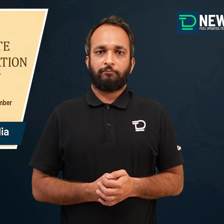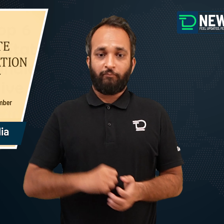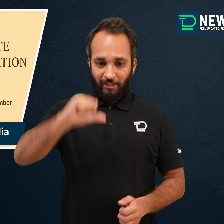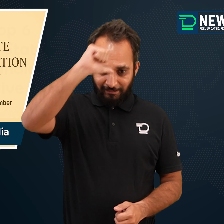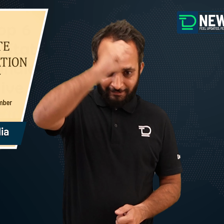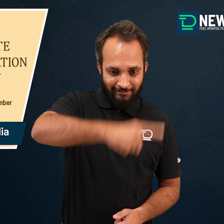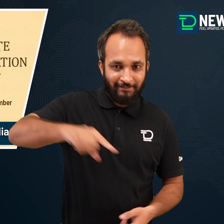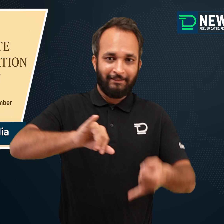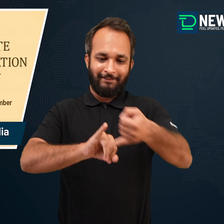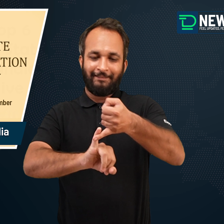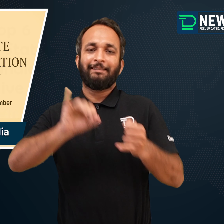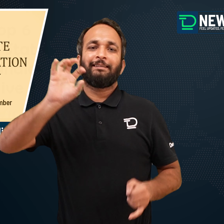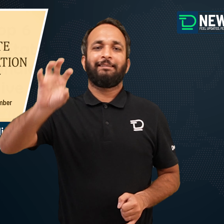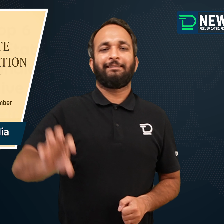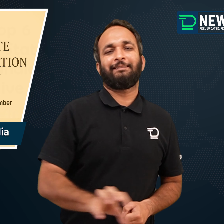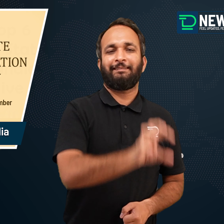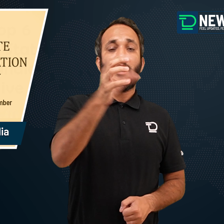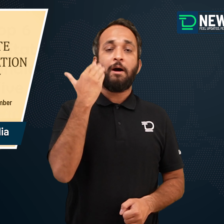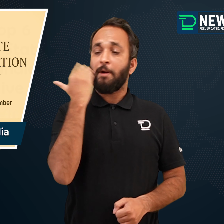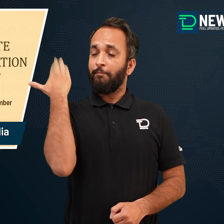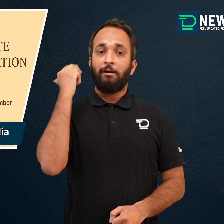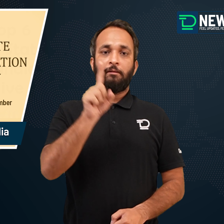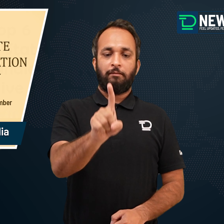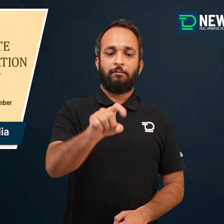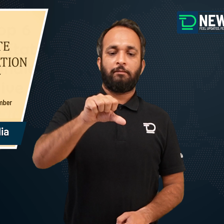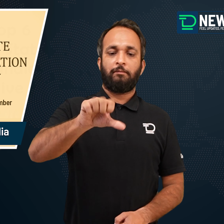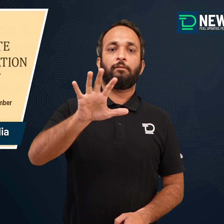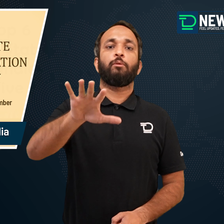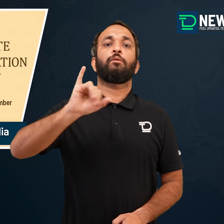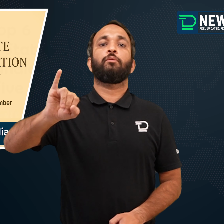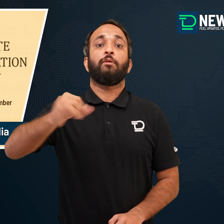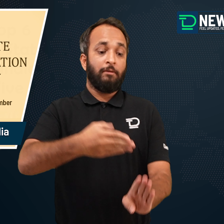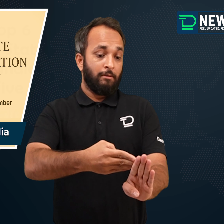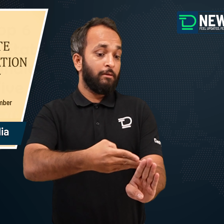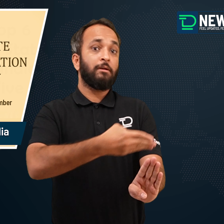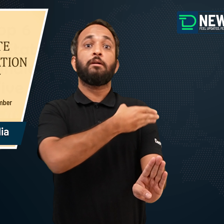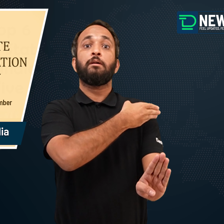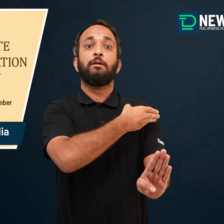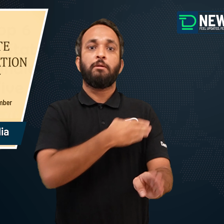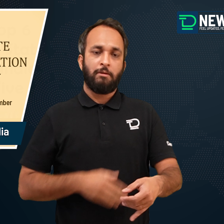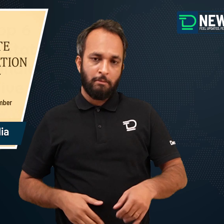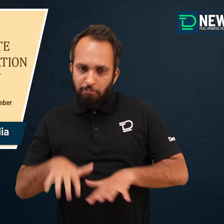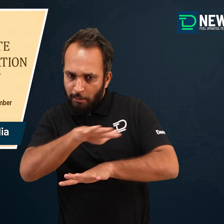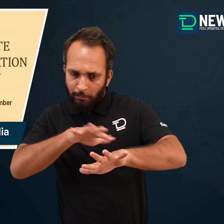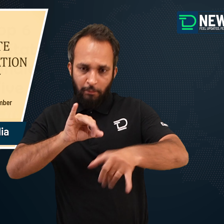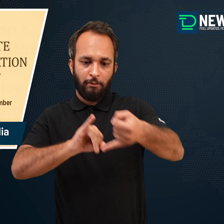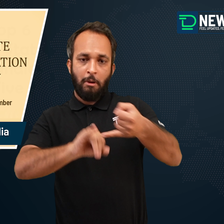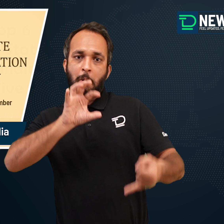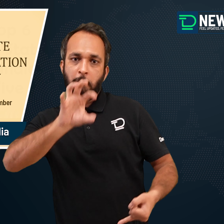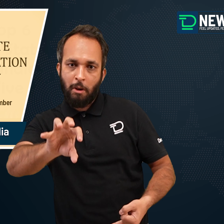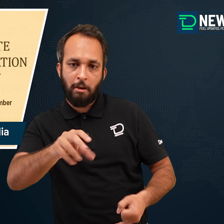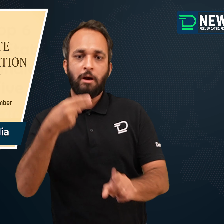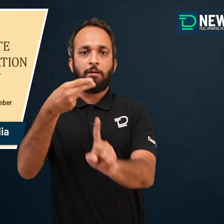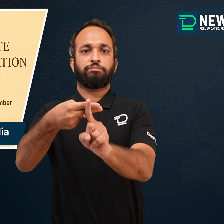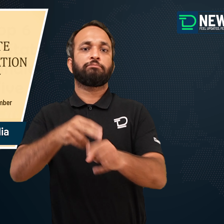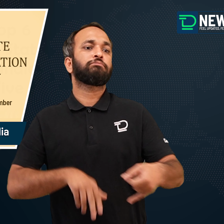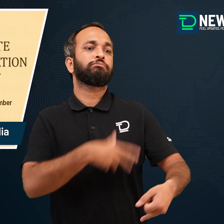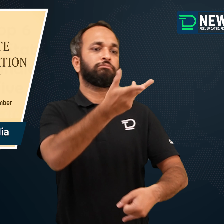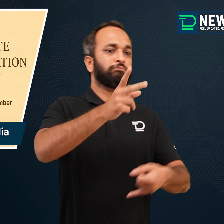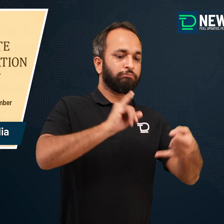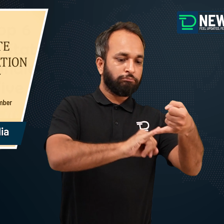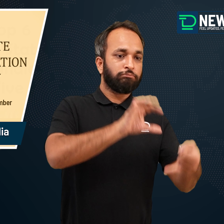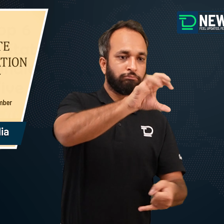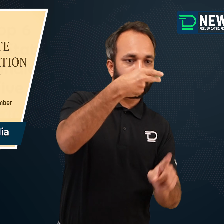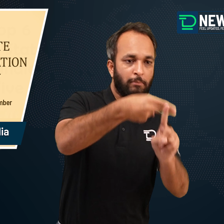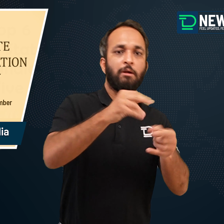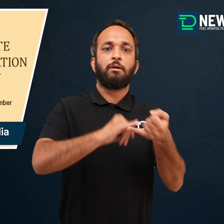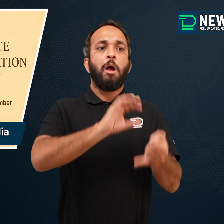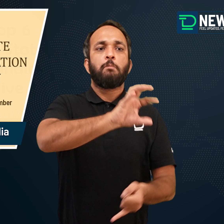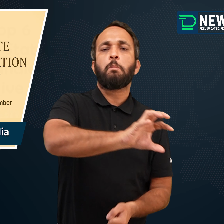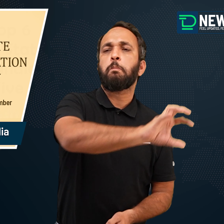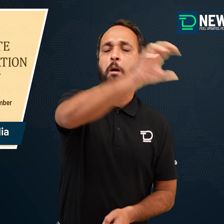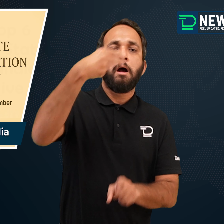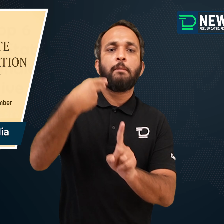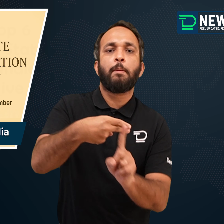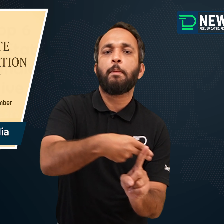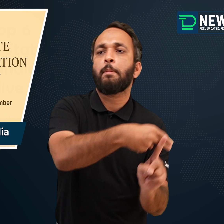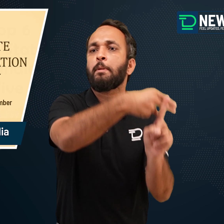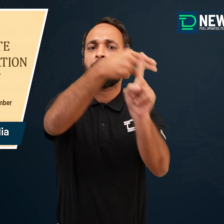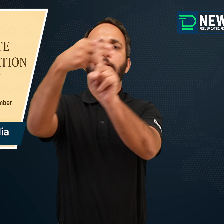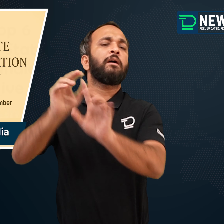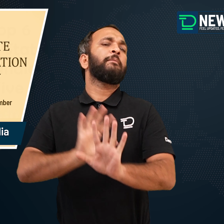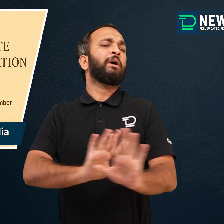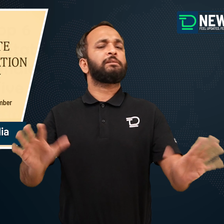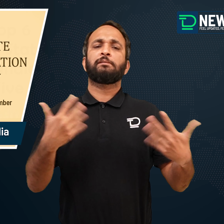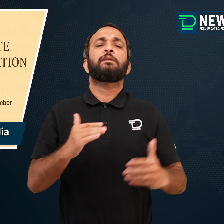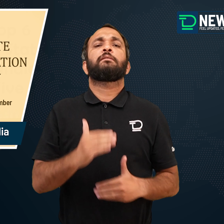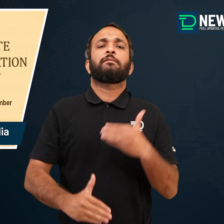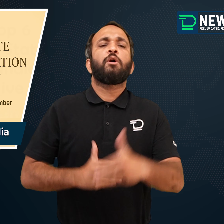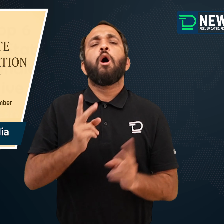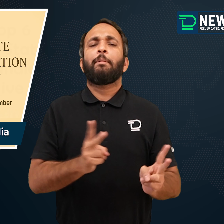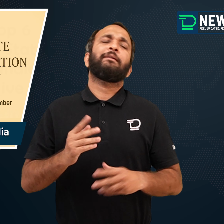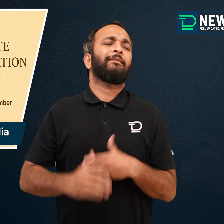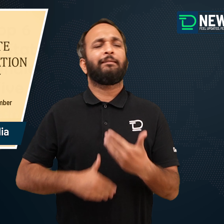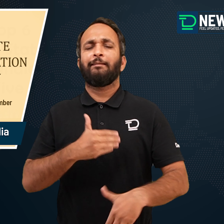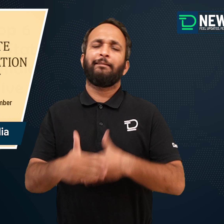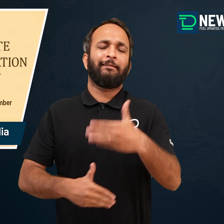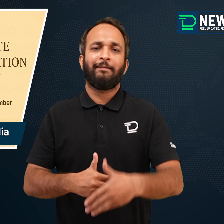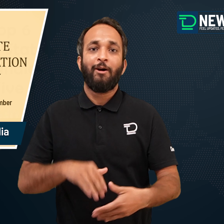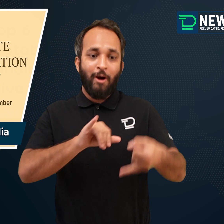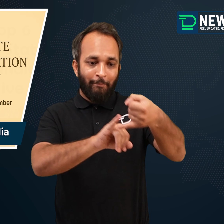Before 1956, many states in India were formed without considering the languages of the people living there.